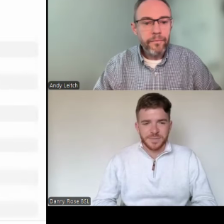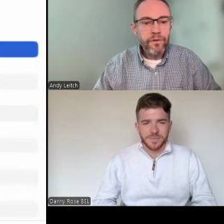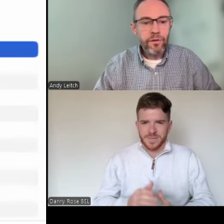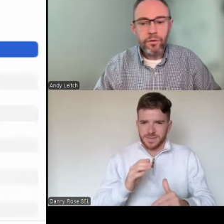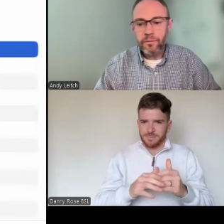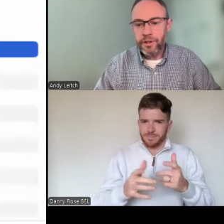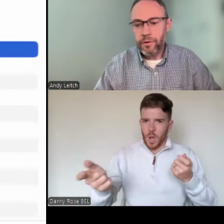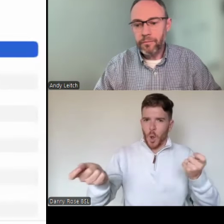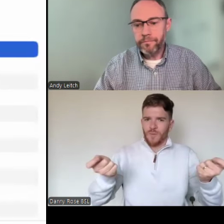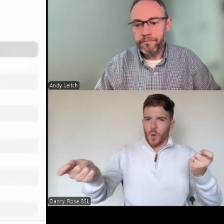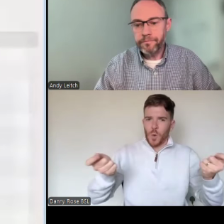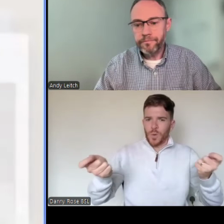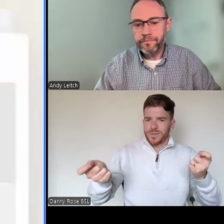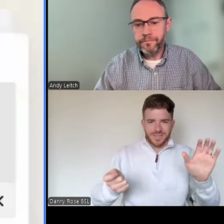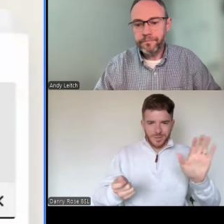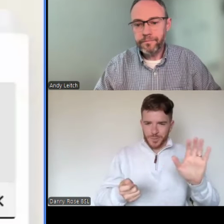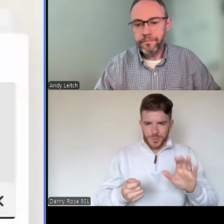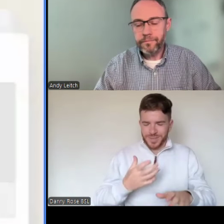It's the school's image I want.